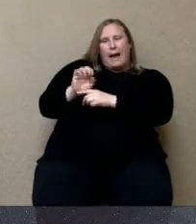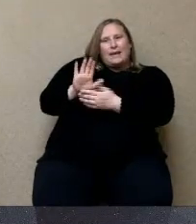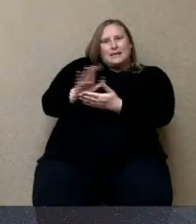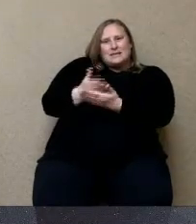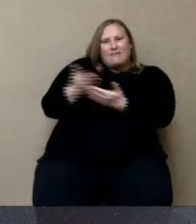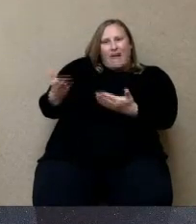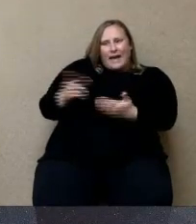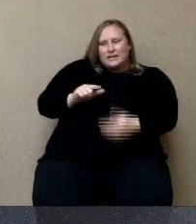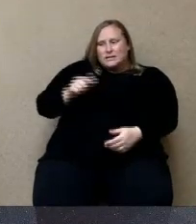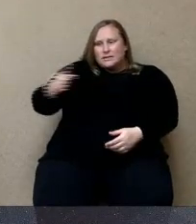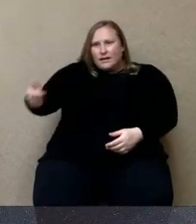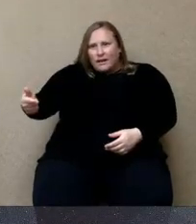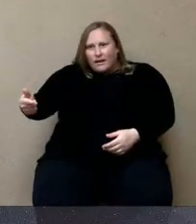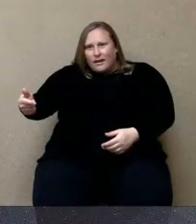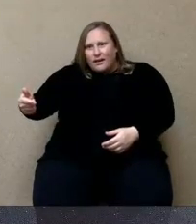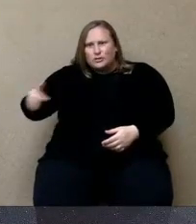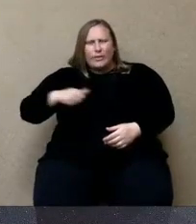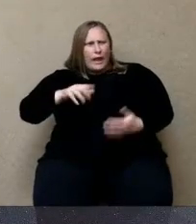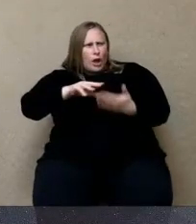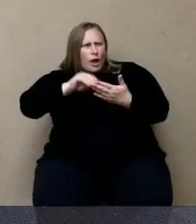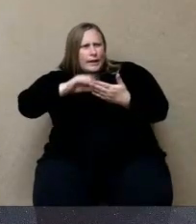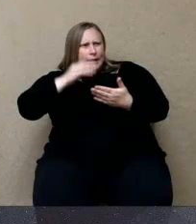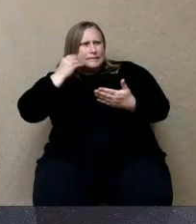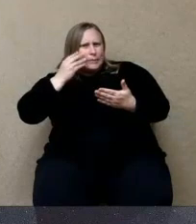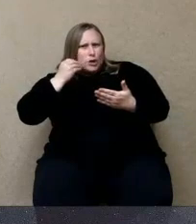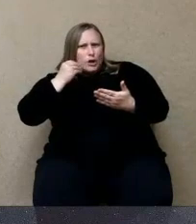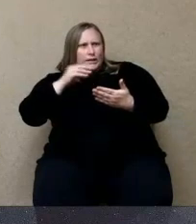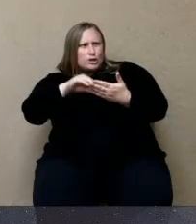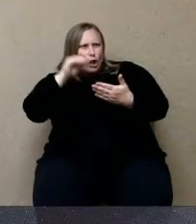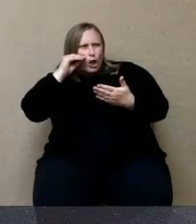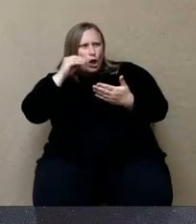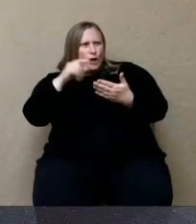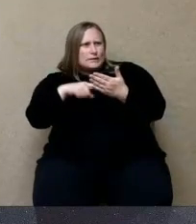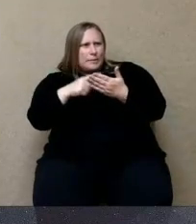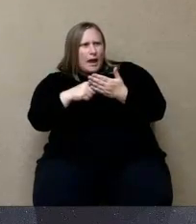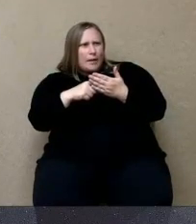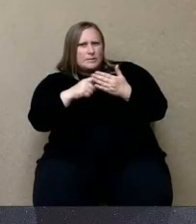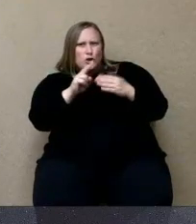respond to him sometimes using the device.